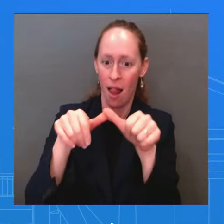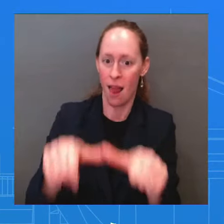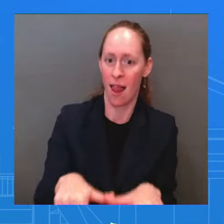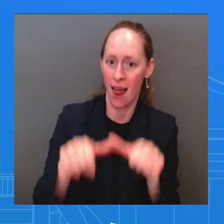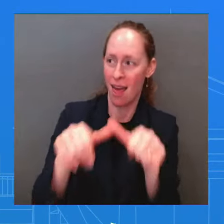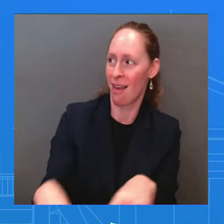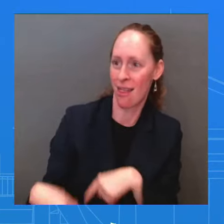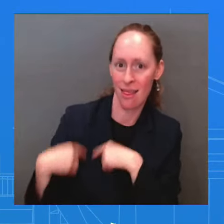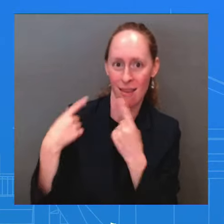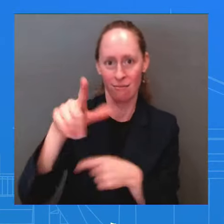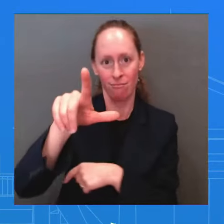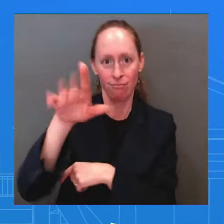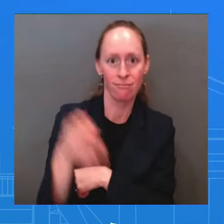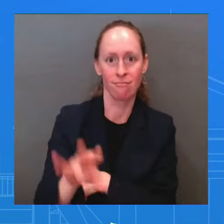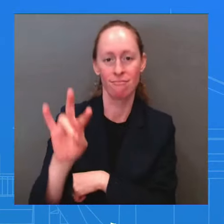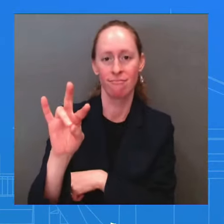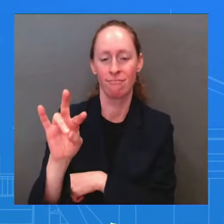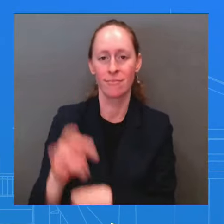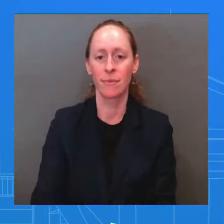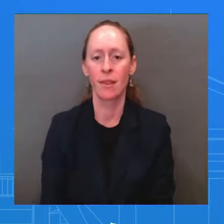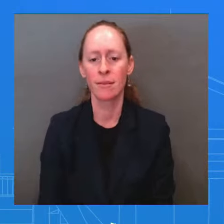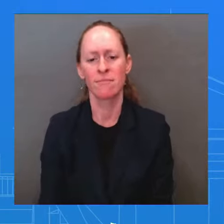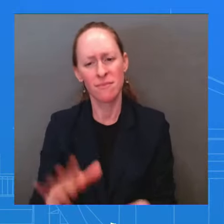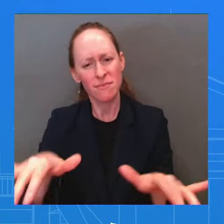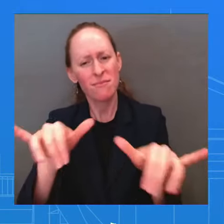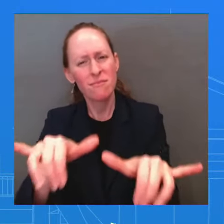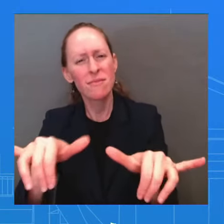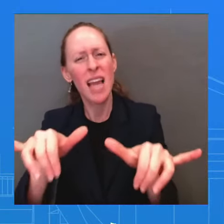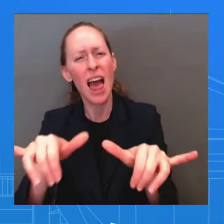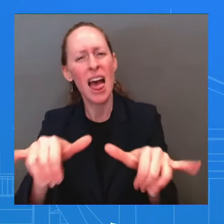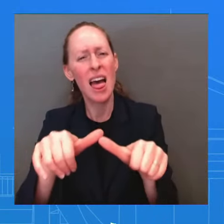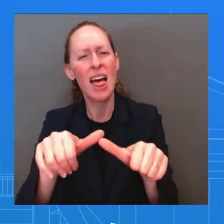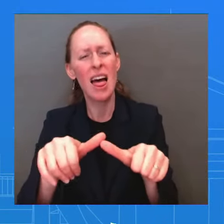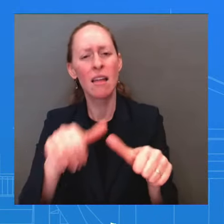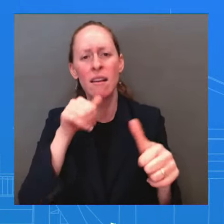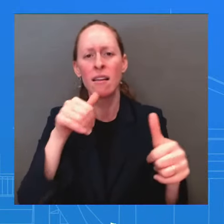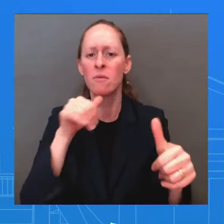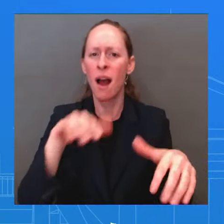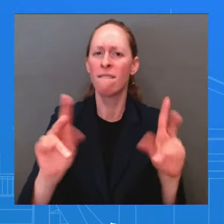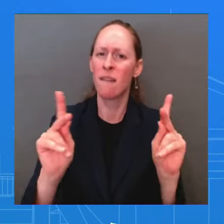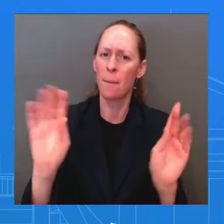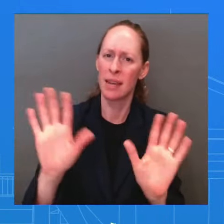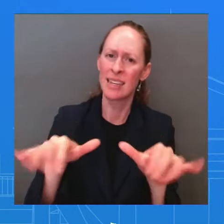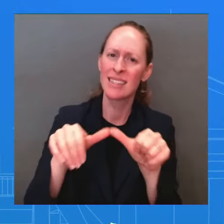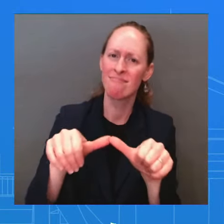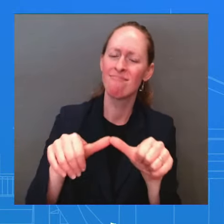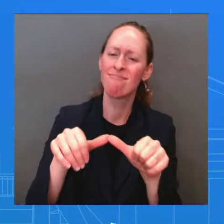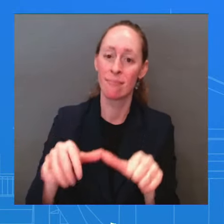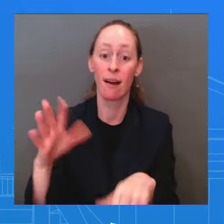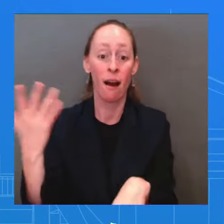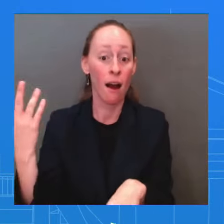to continue those negotiations and -- with the companies. And we're going to see that tomorrow morning. That's all I have. The Press: And then, on COVID,